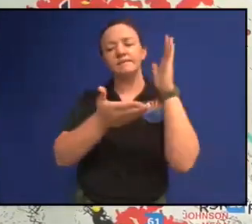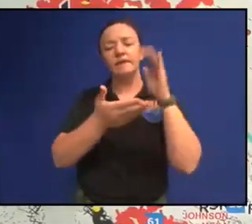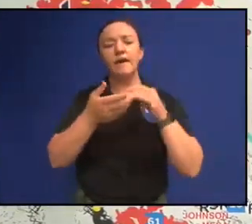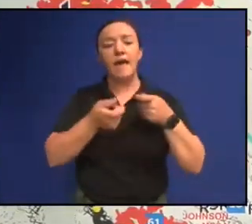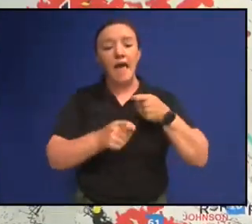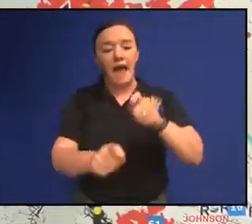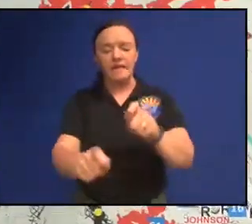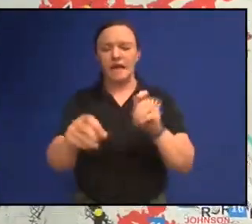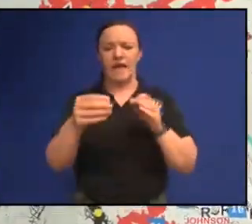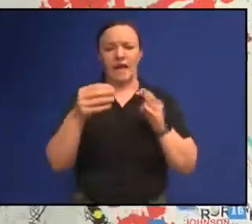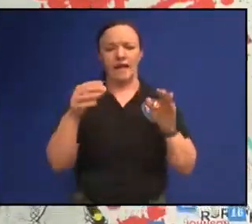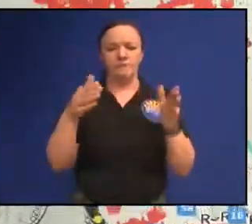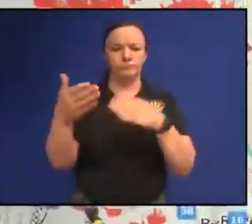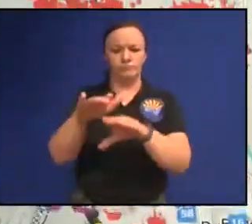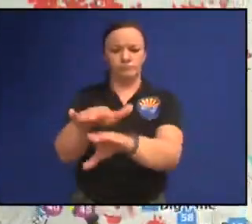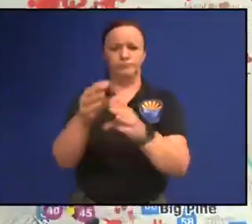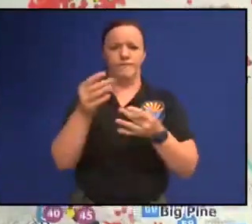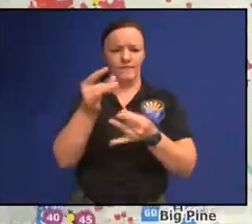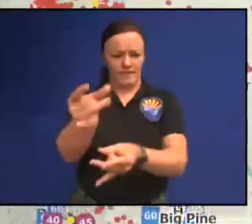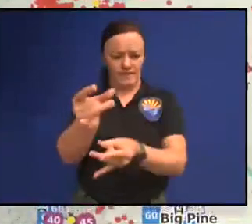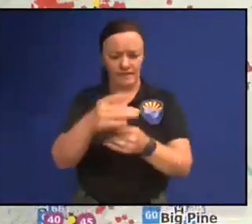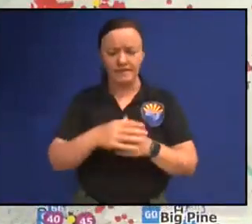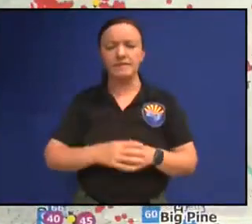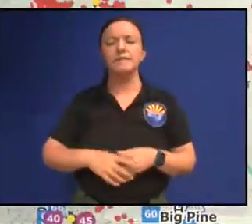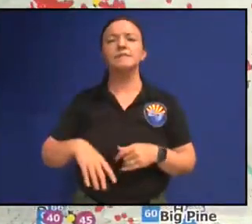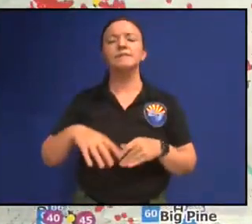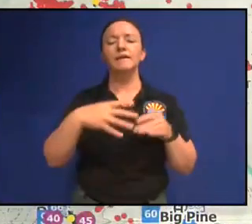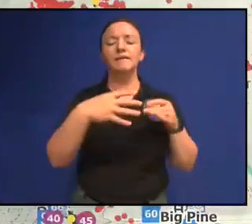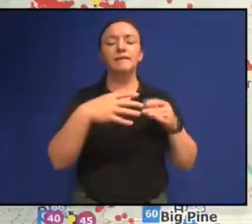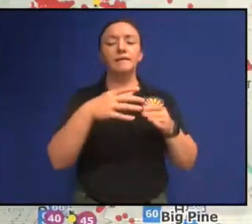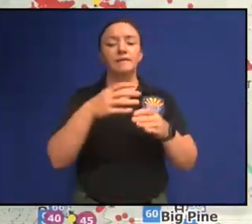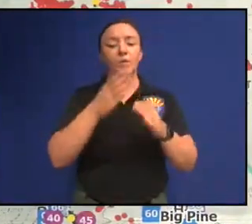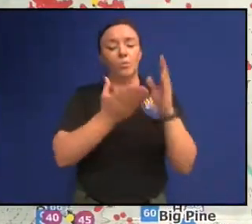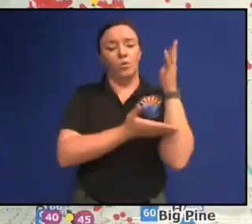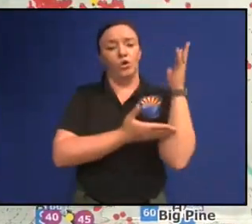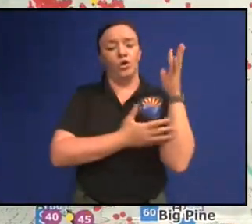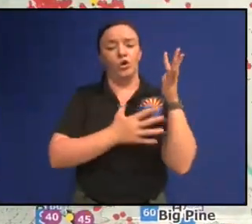THIS AREA AND DOING AS MUCH WORK AS THEY CAN PRIOR TO